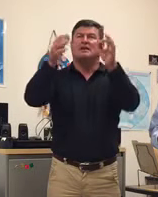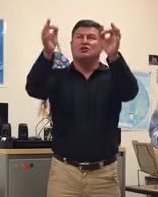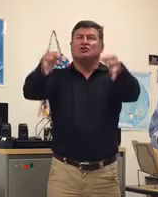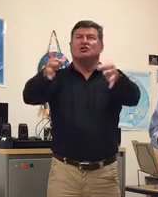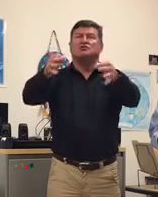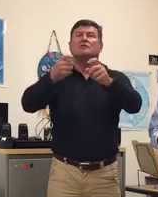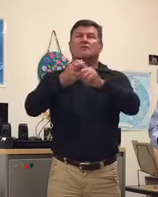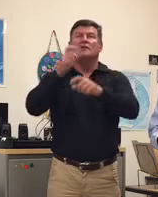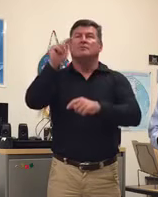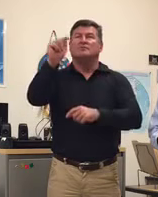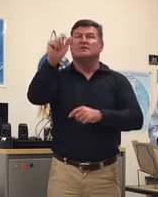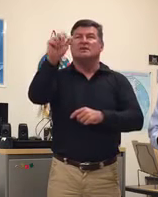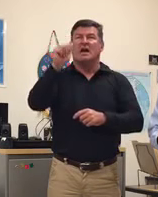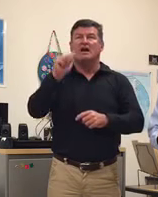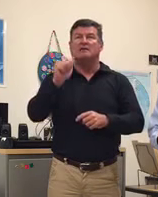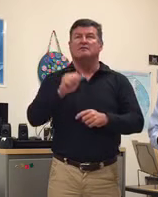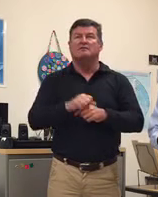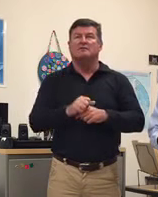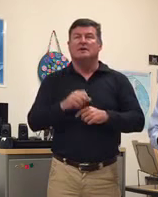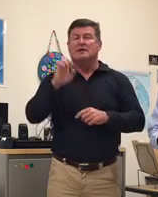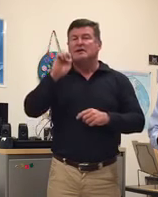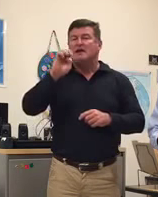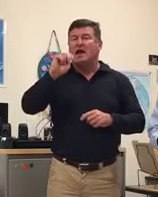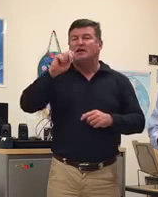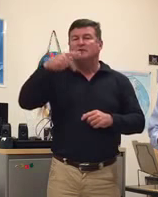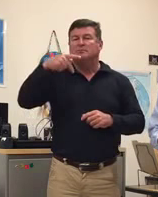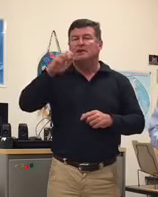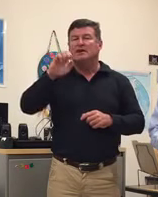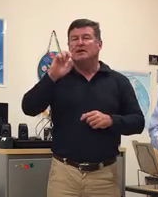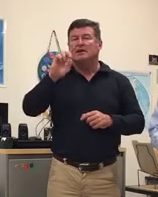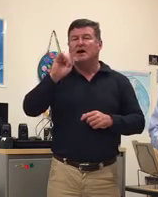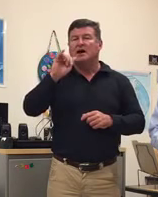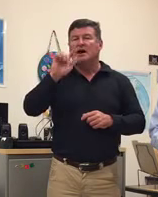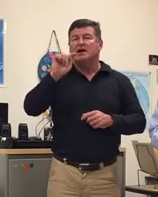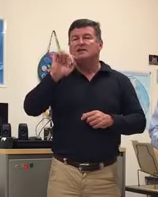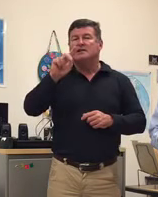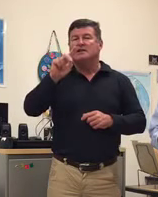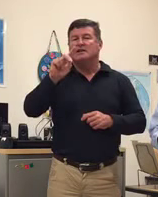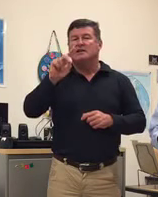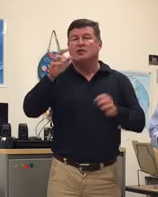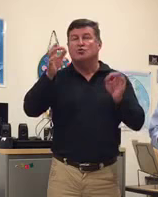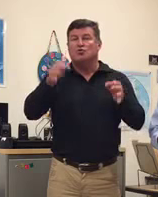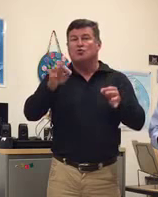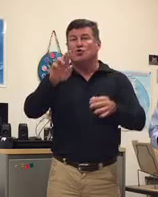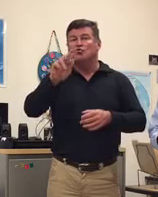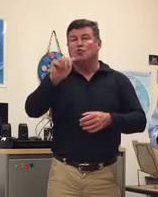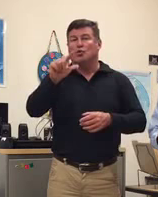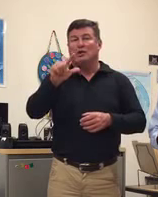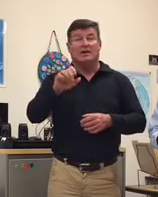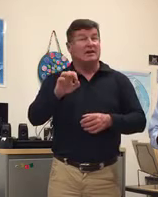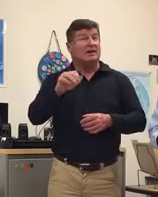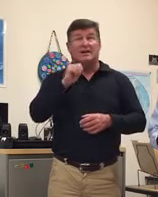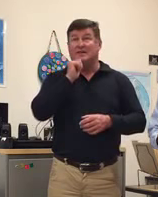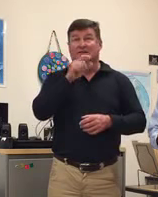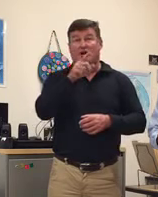an immediate ruling by the Texas Education Agency to see the tape, otherwise you have to go